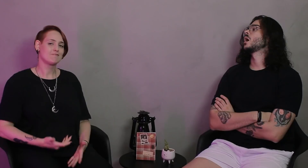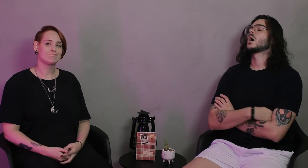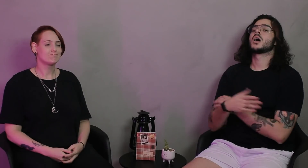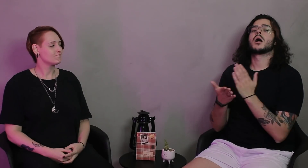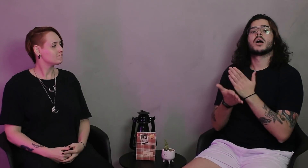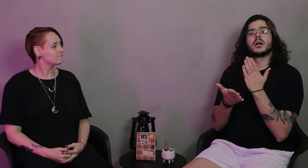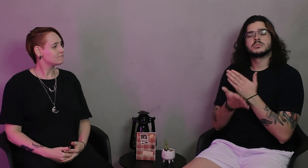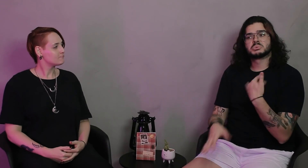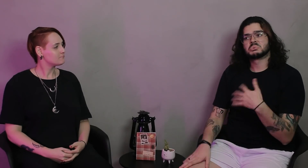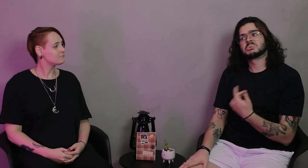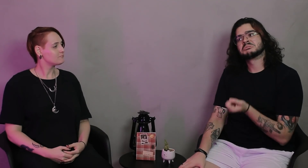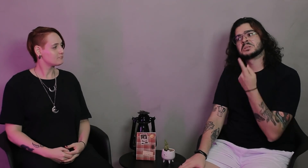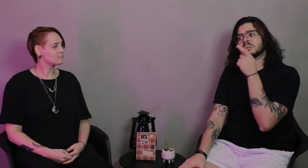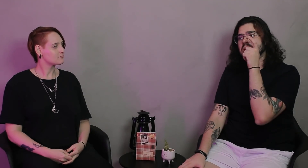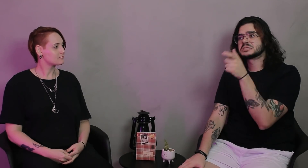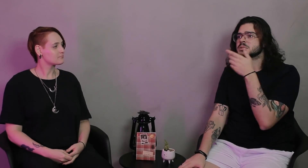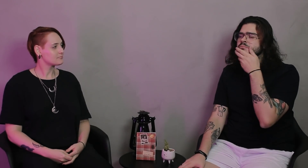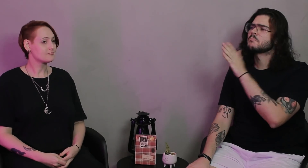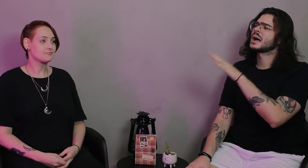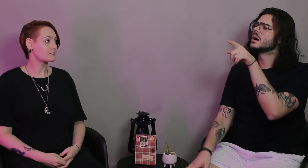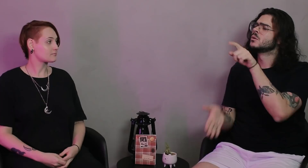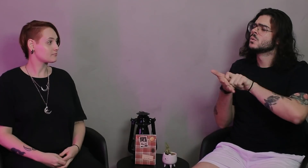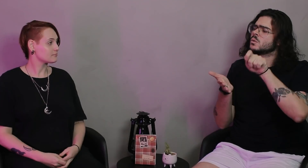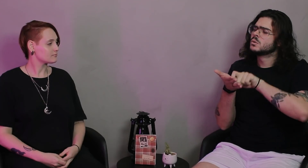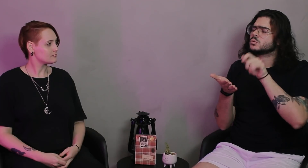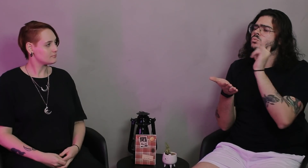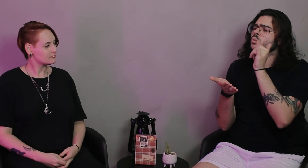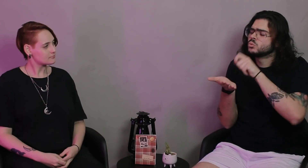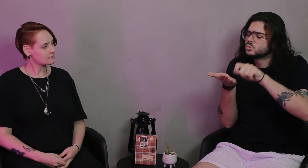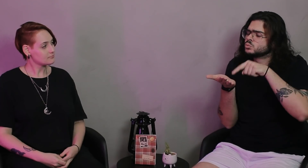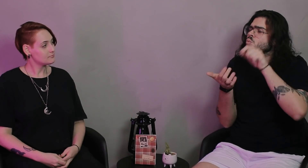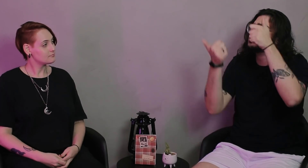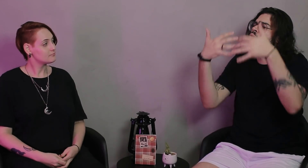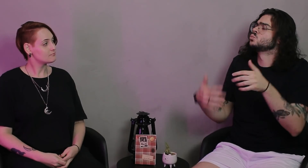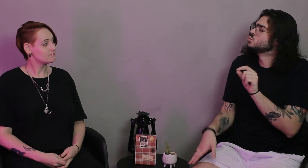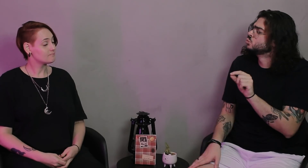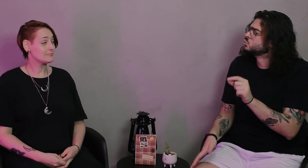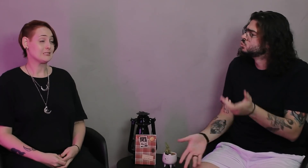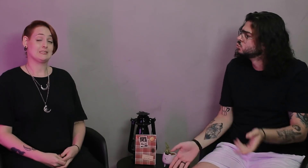Oh! A book? Interesting! What exactly did she write in the book?